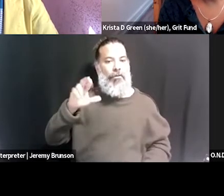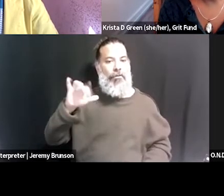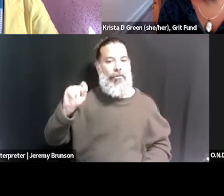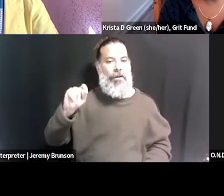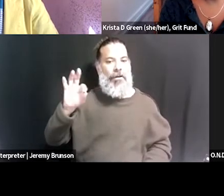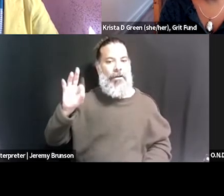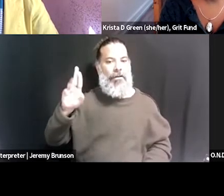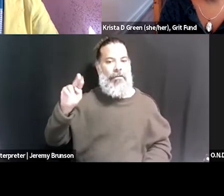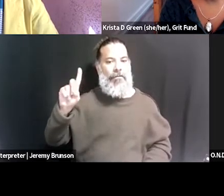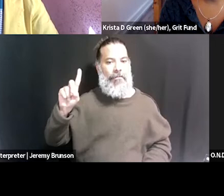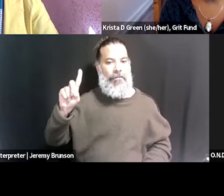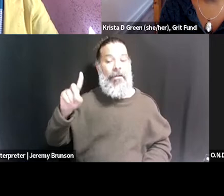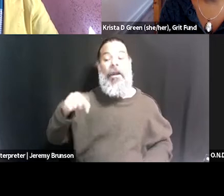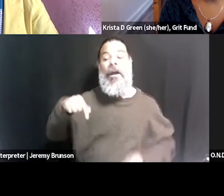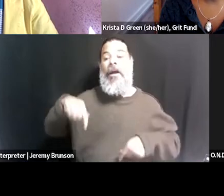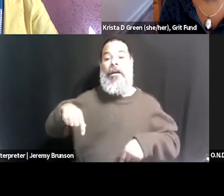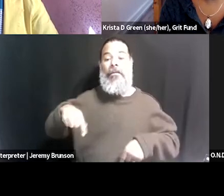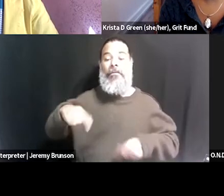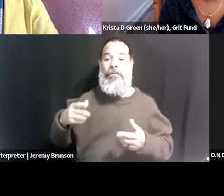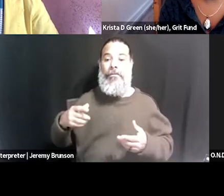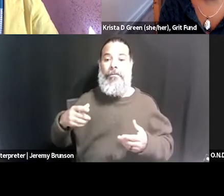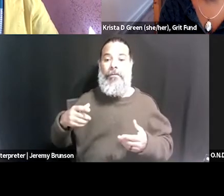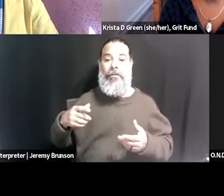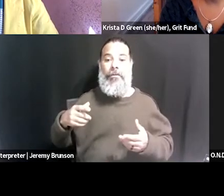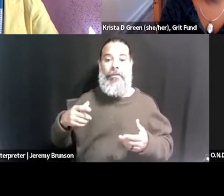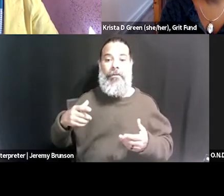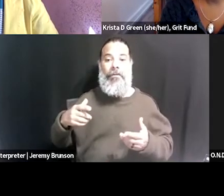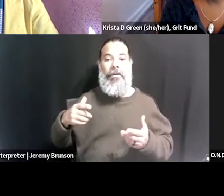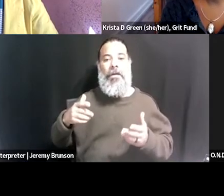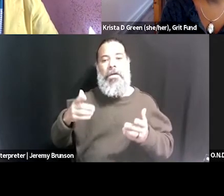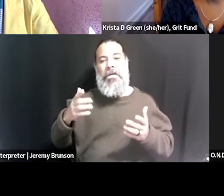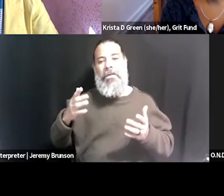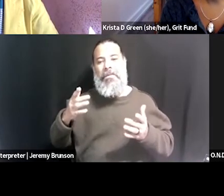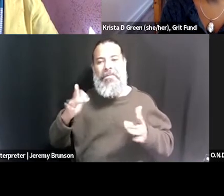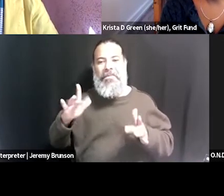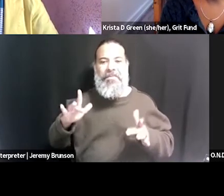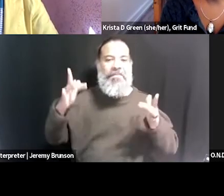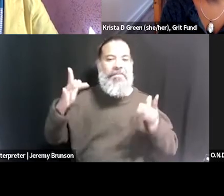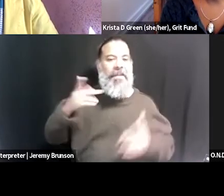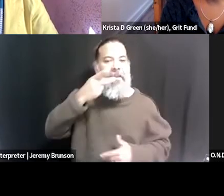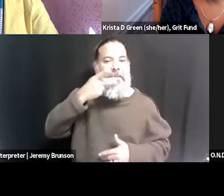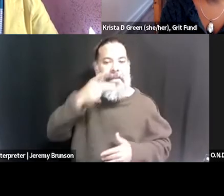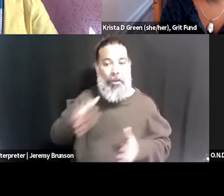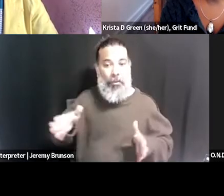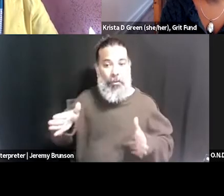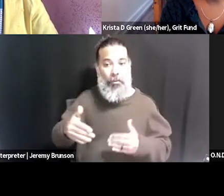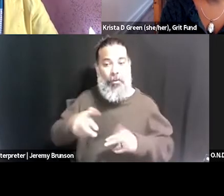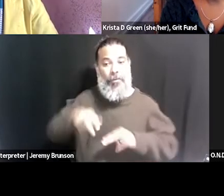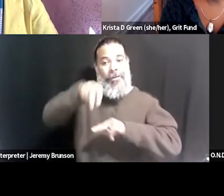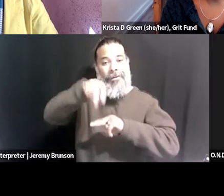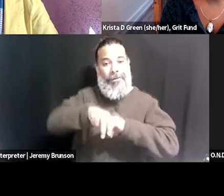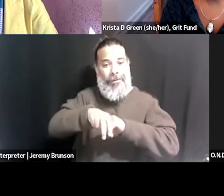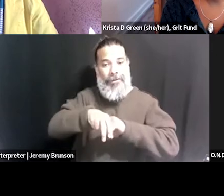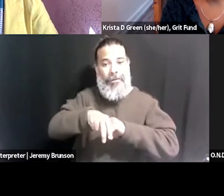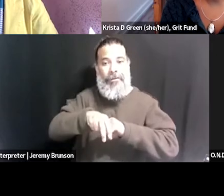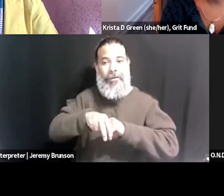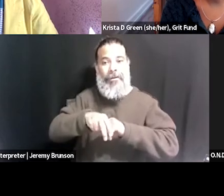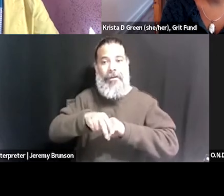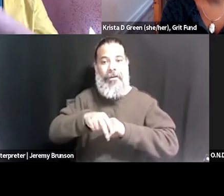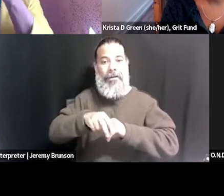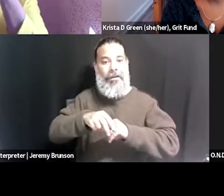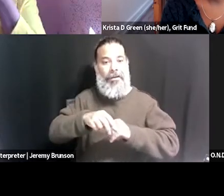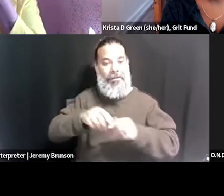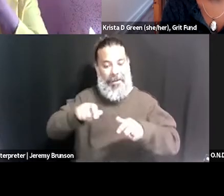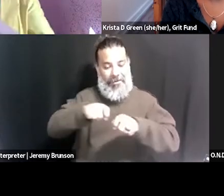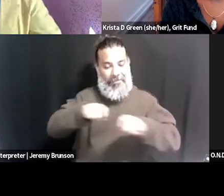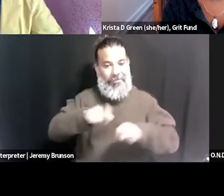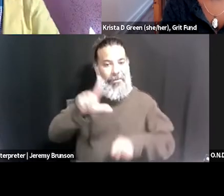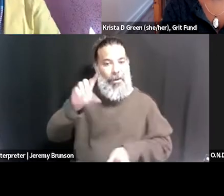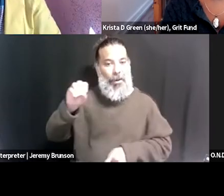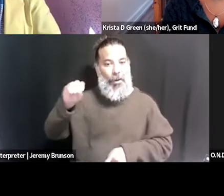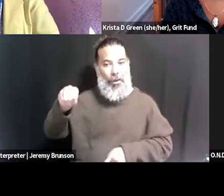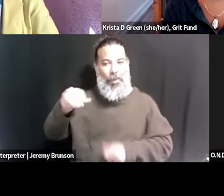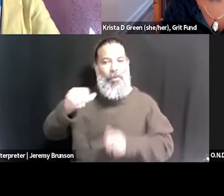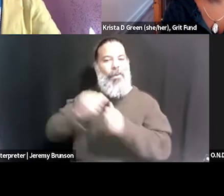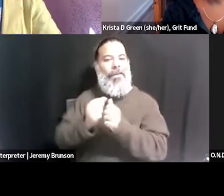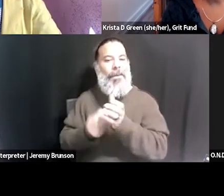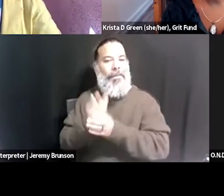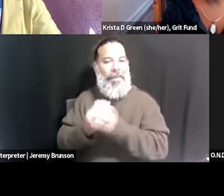I am in a pale pink room sitting in front of my loom with a plant behind me.